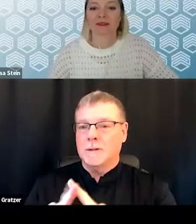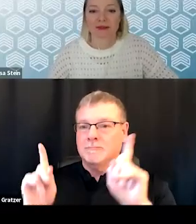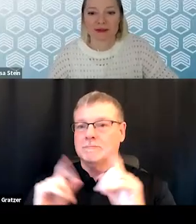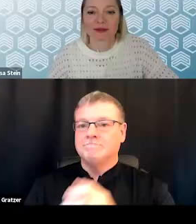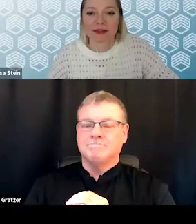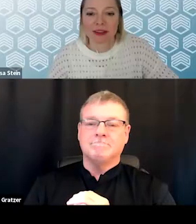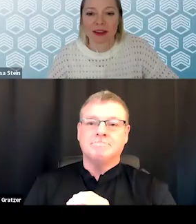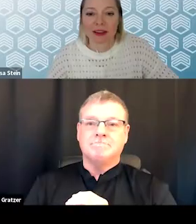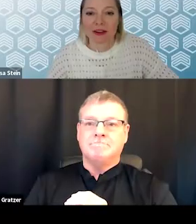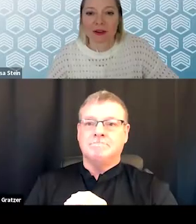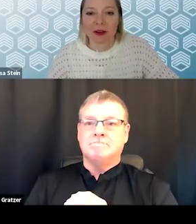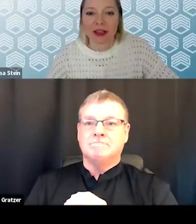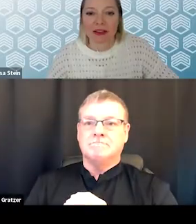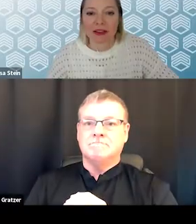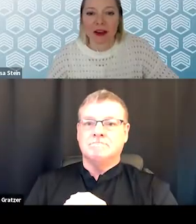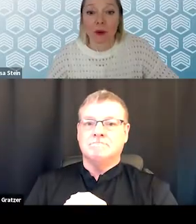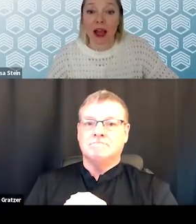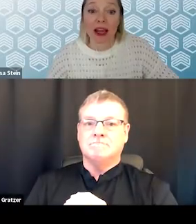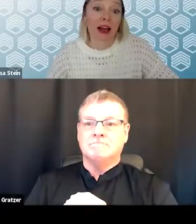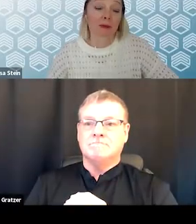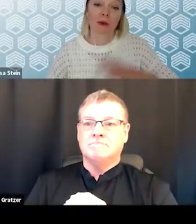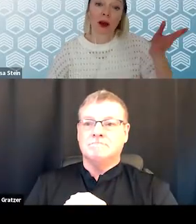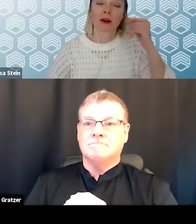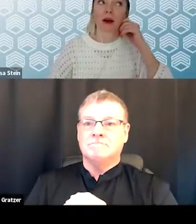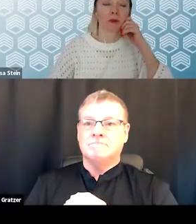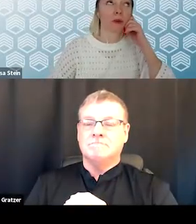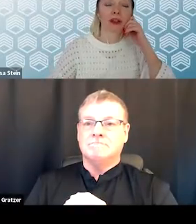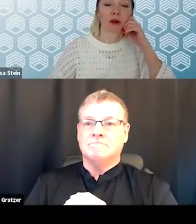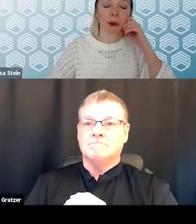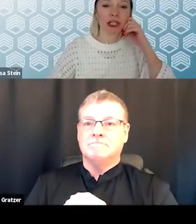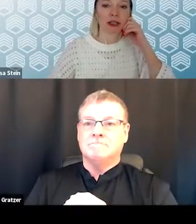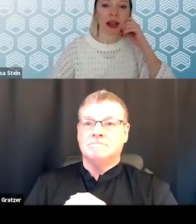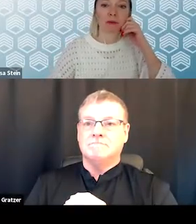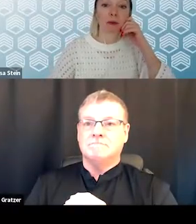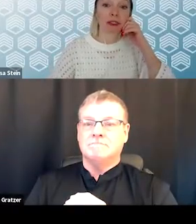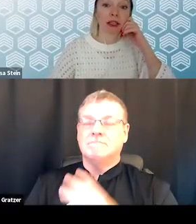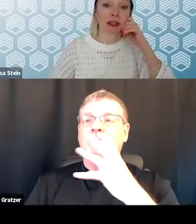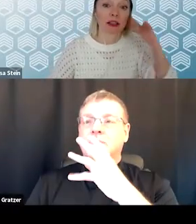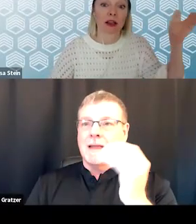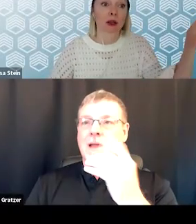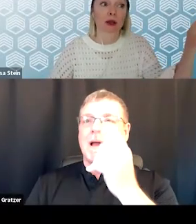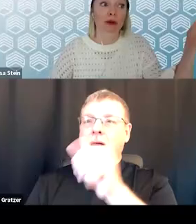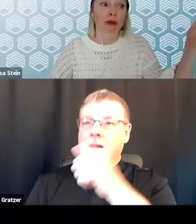Okay. Great. Okay. A really great question that came in was,